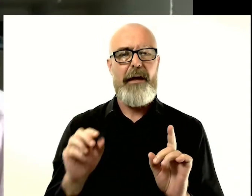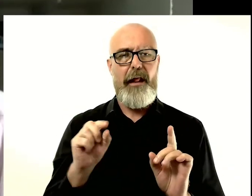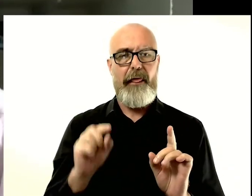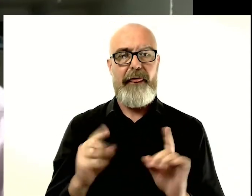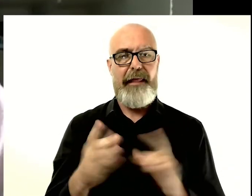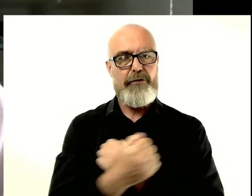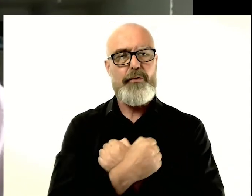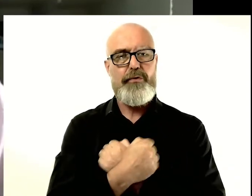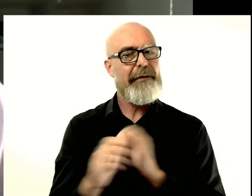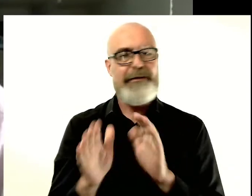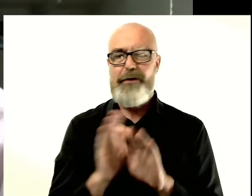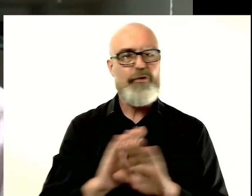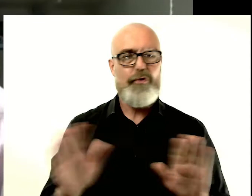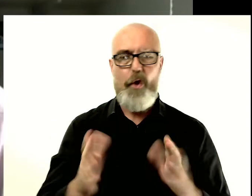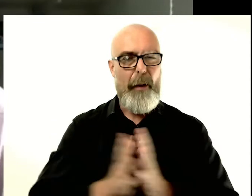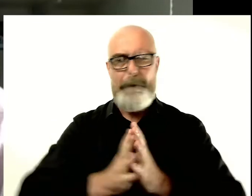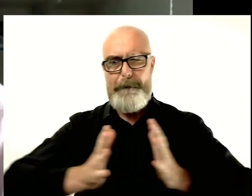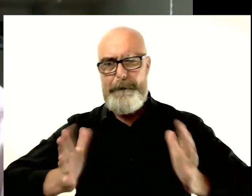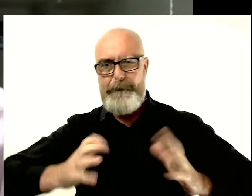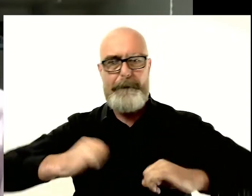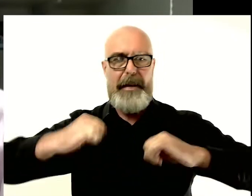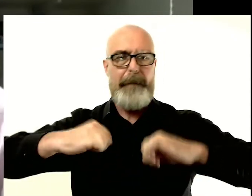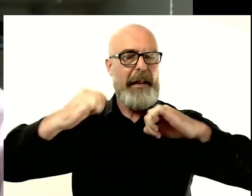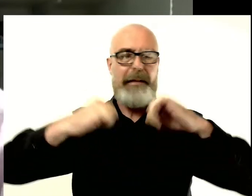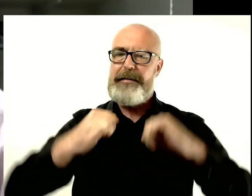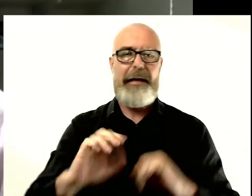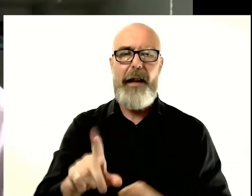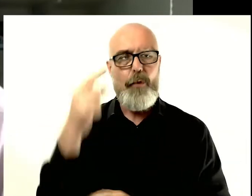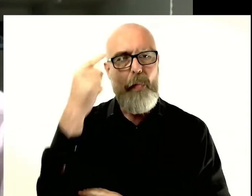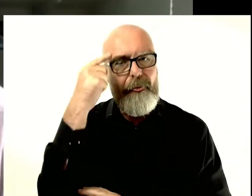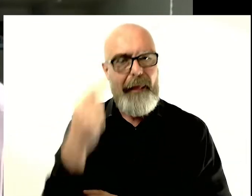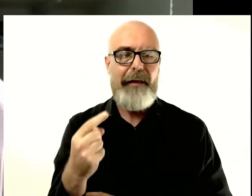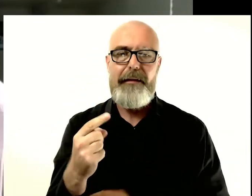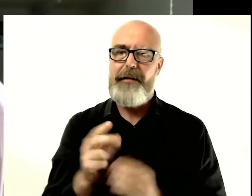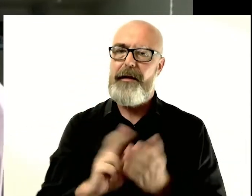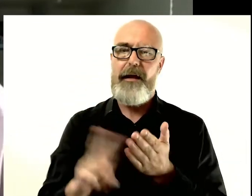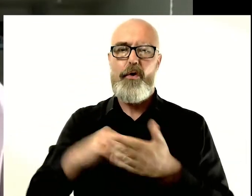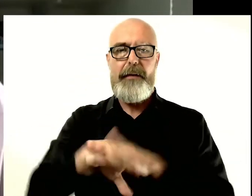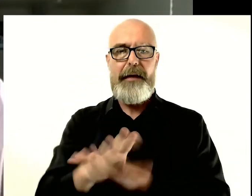um what is our museum our museum is not